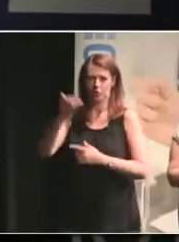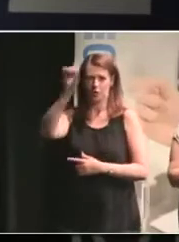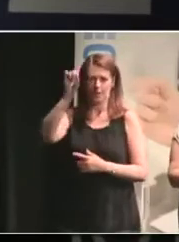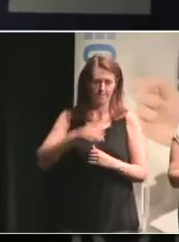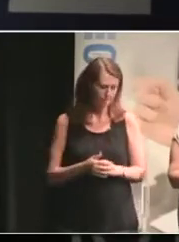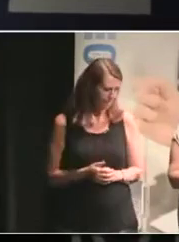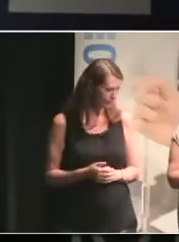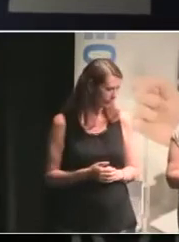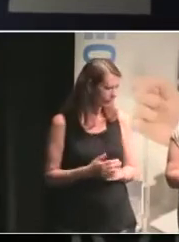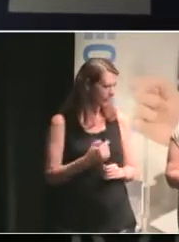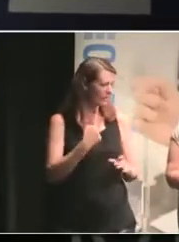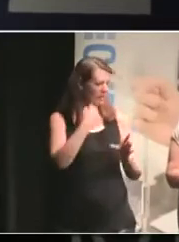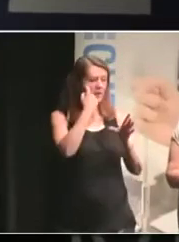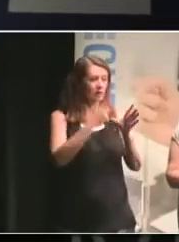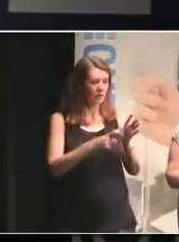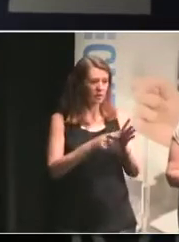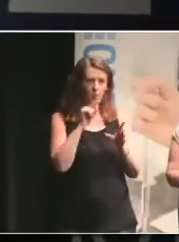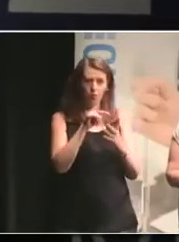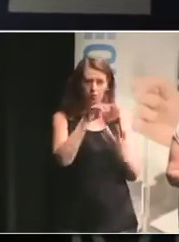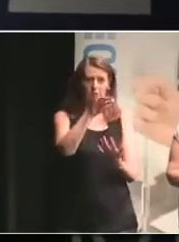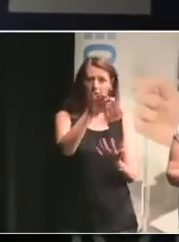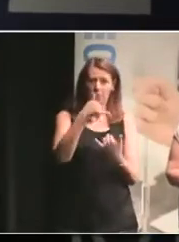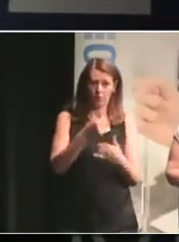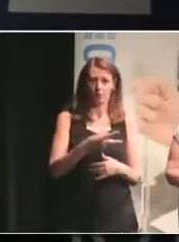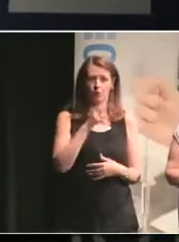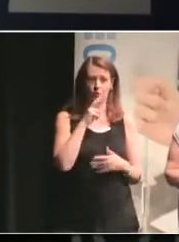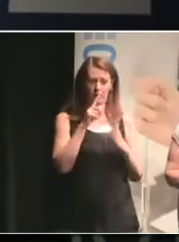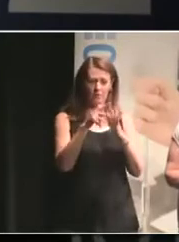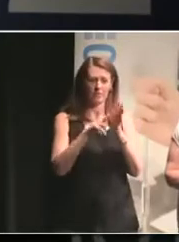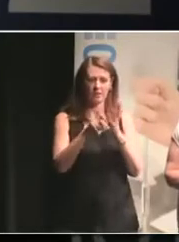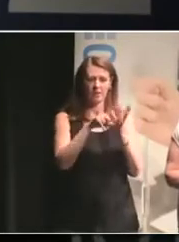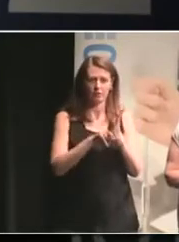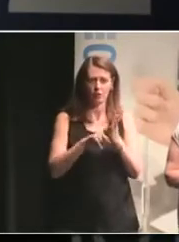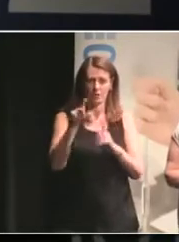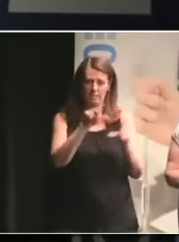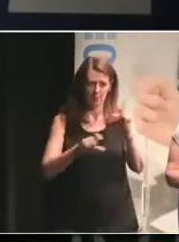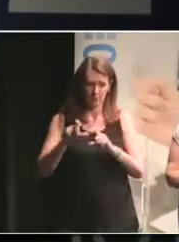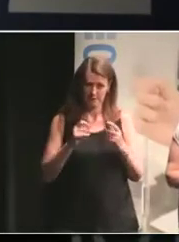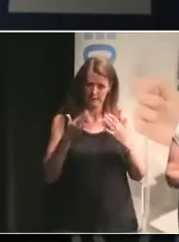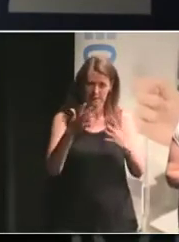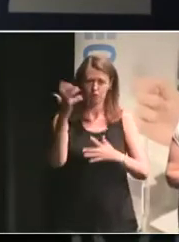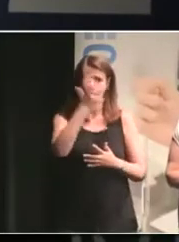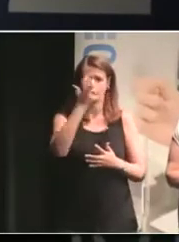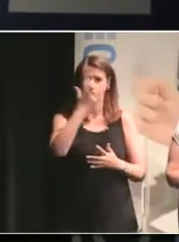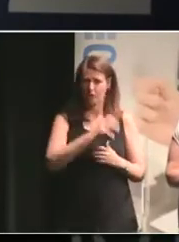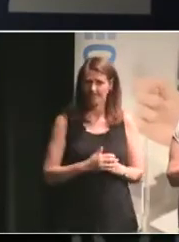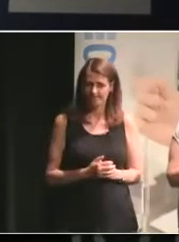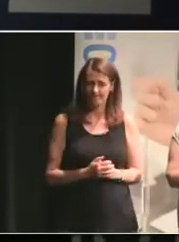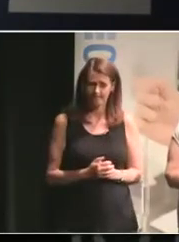And every year we actually import 200 industrial chemicals, many of them are hazardous. Of the new